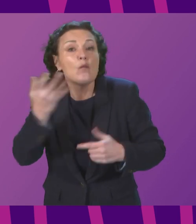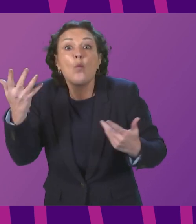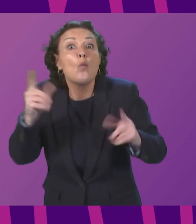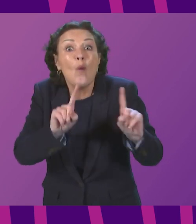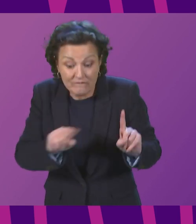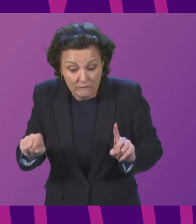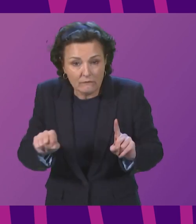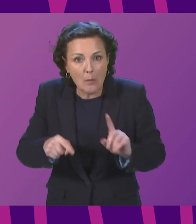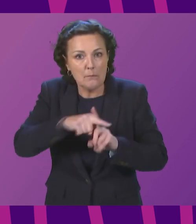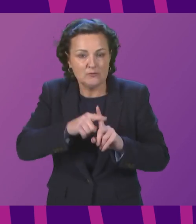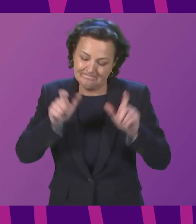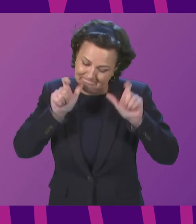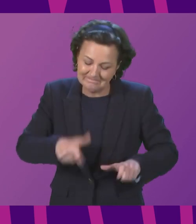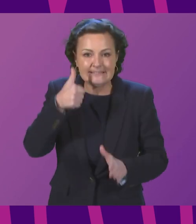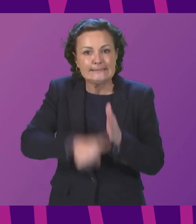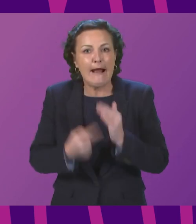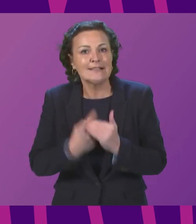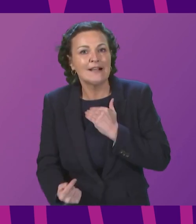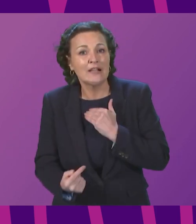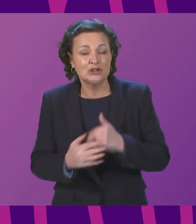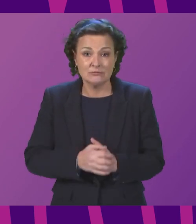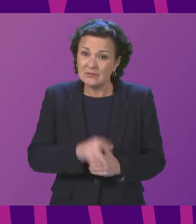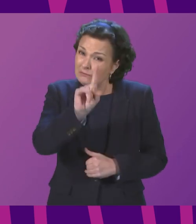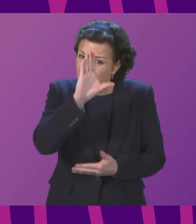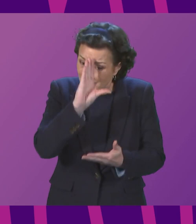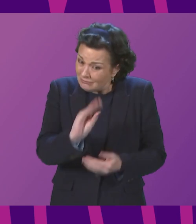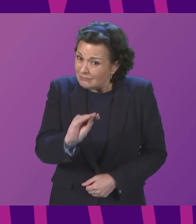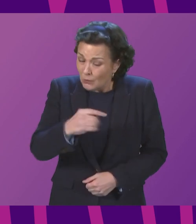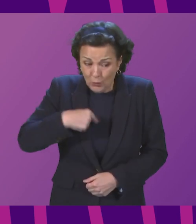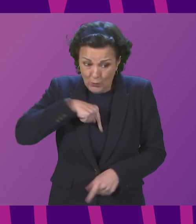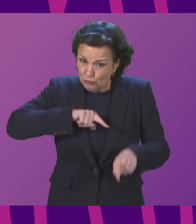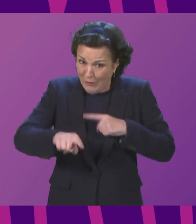the benefits outweigh the risks. None of this is risk free, of course, but we think that